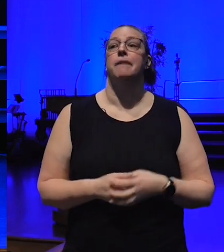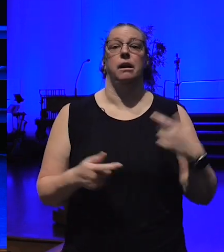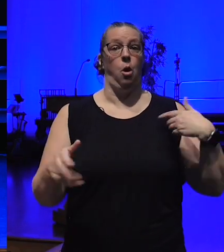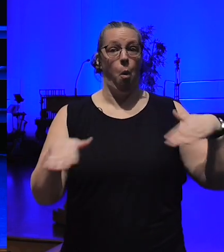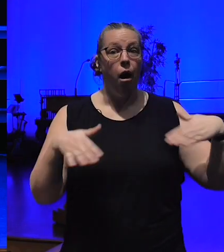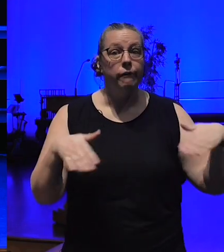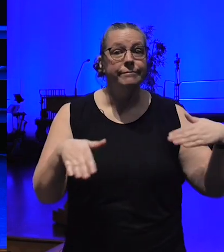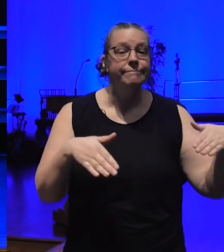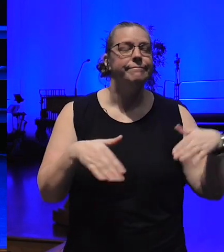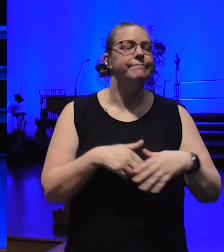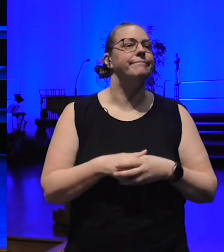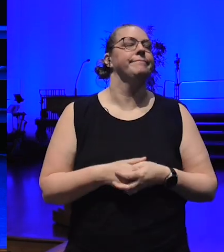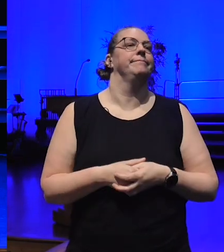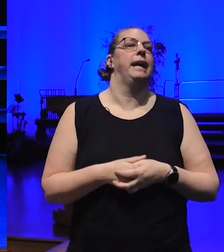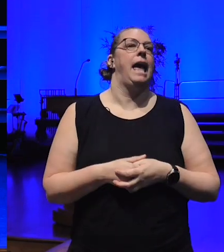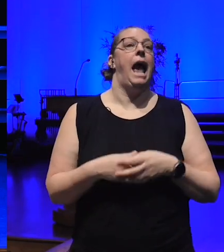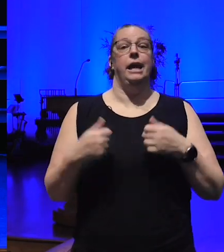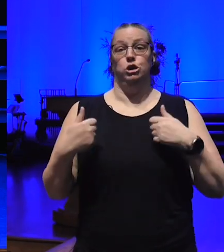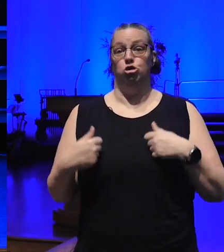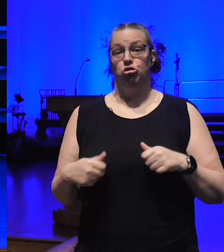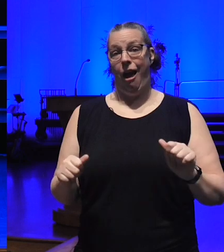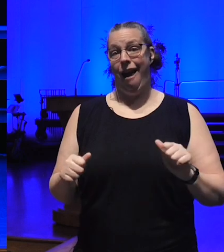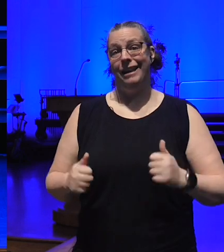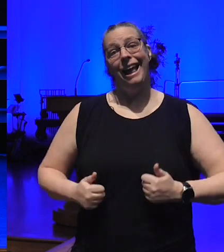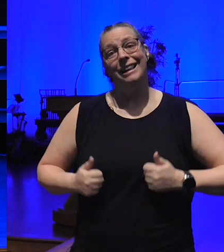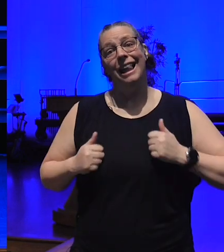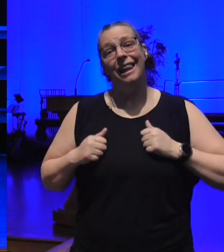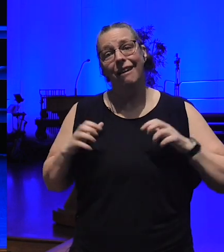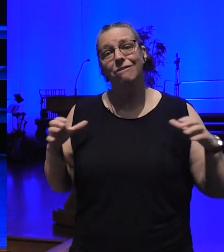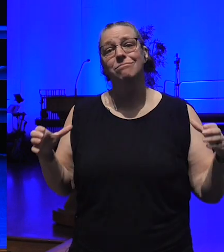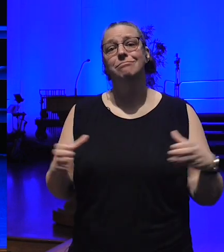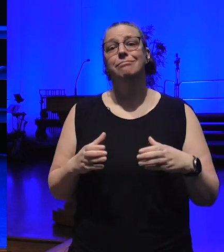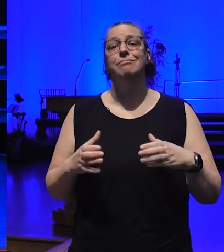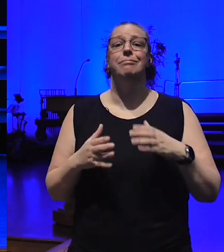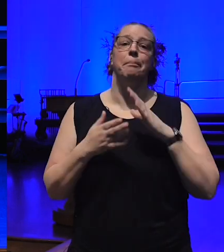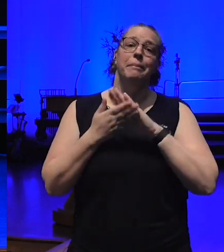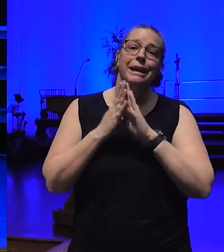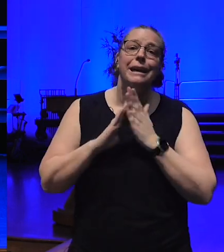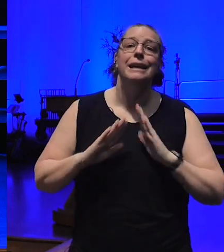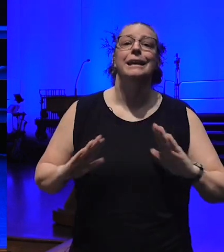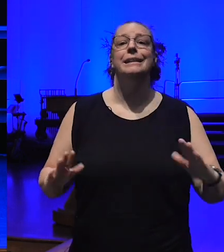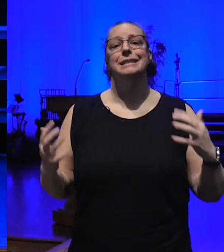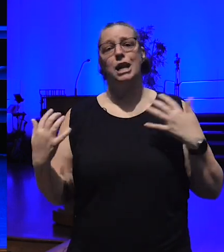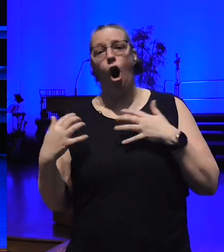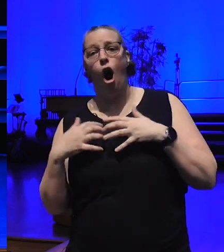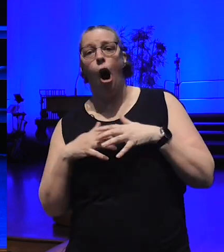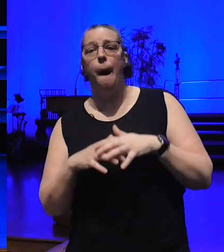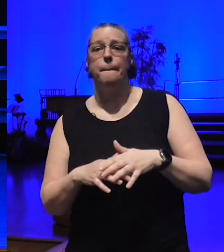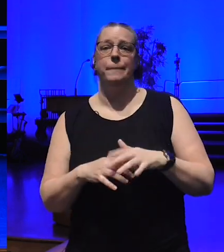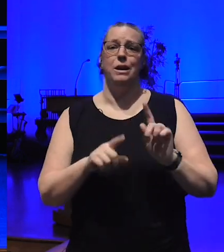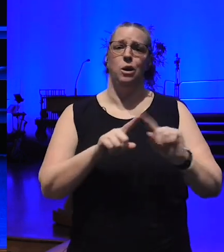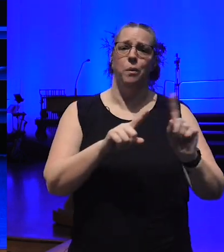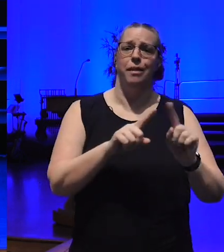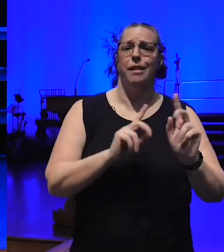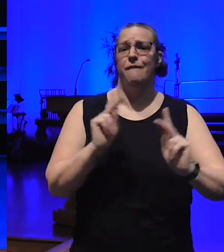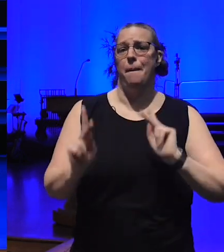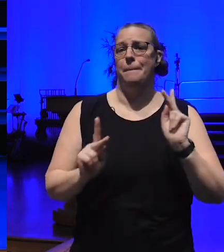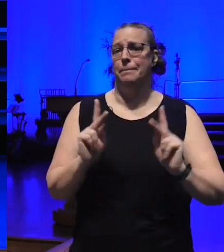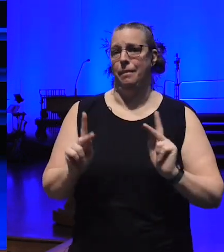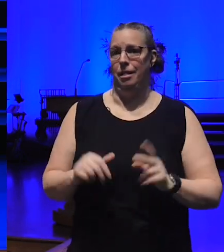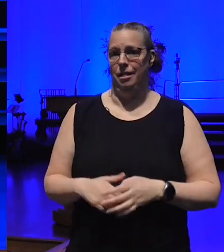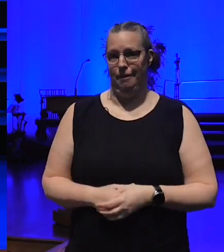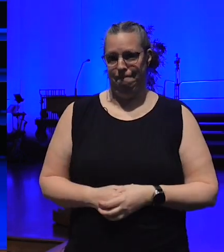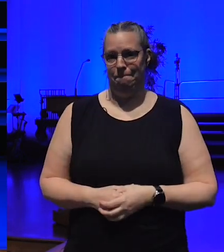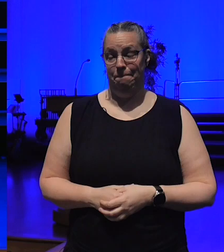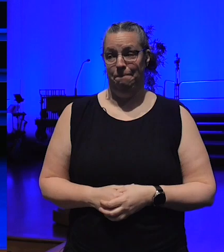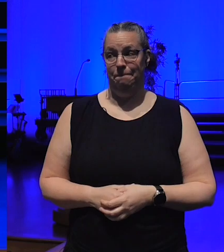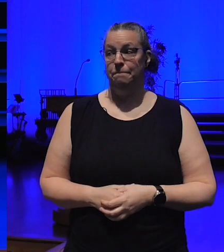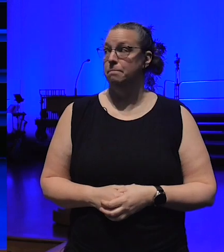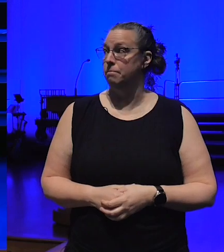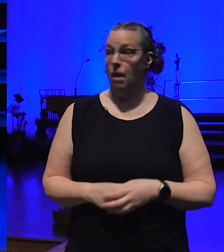in and try and live together in peace and harmony with people of all Creeds and Nations